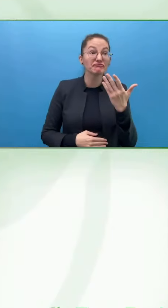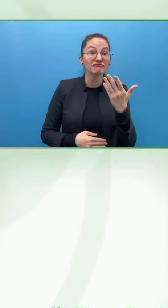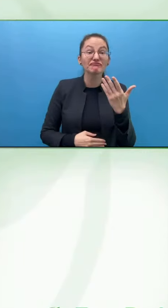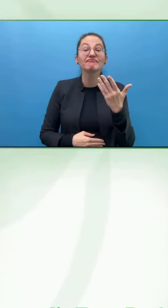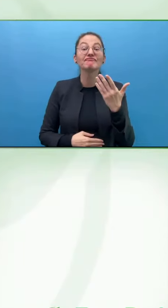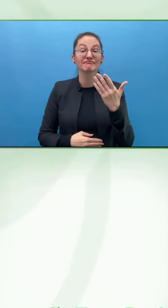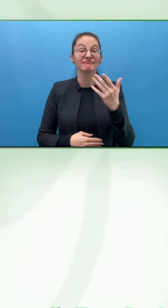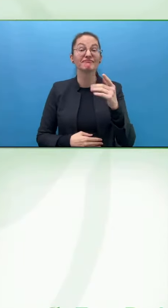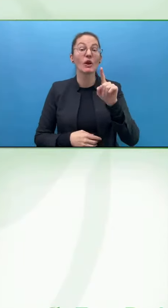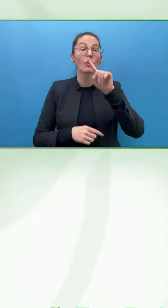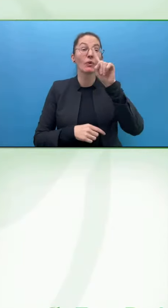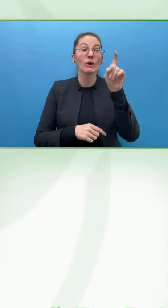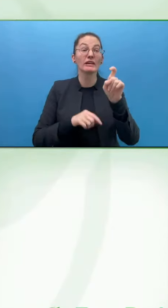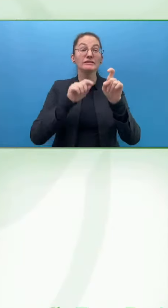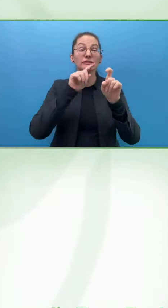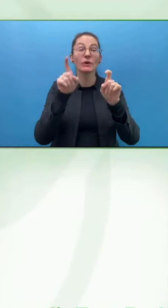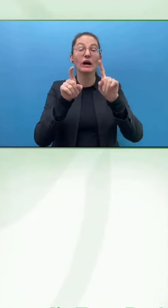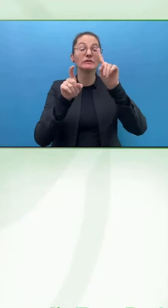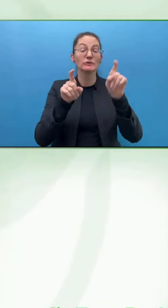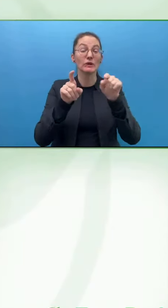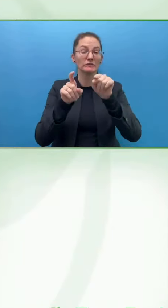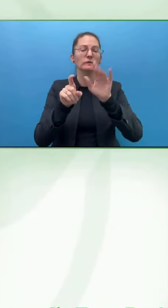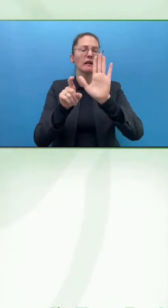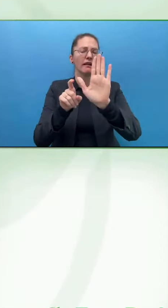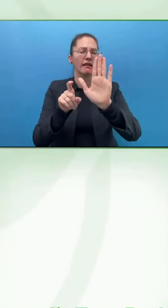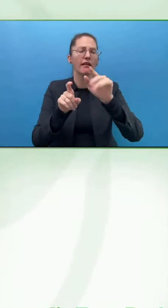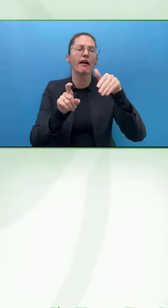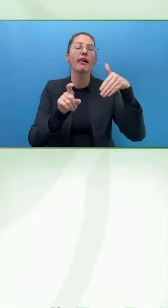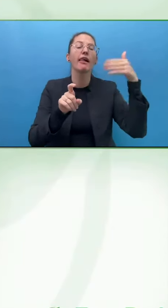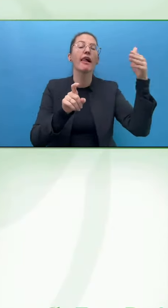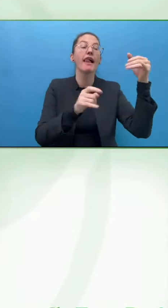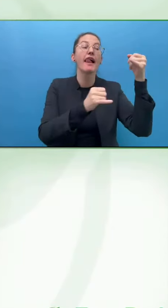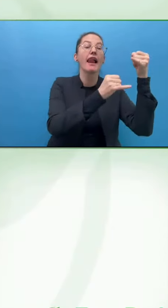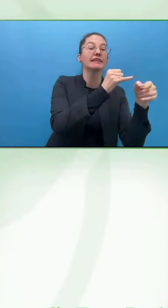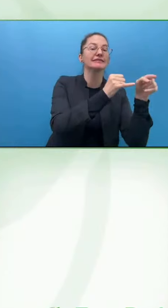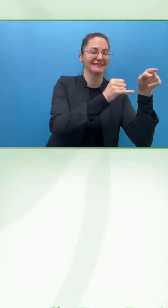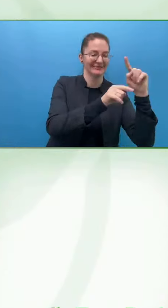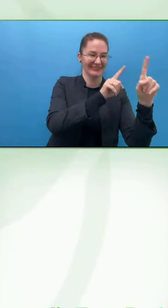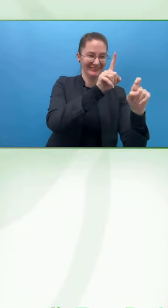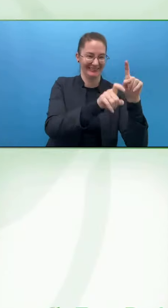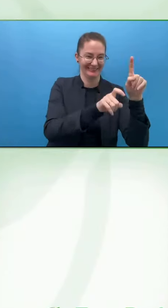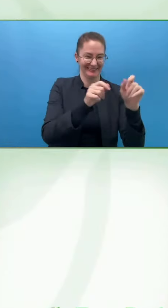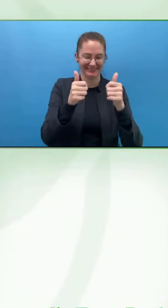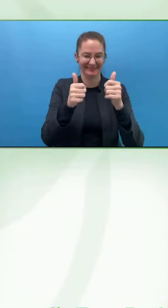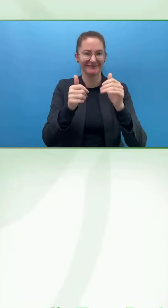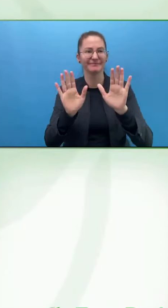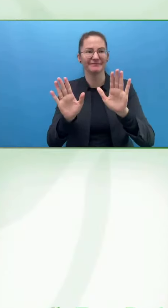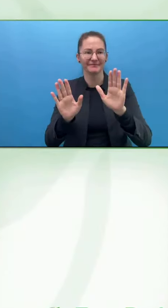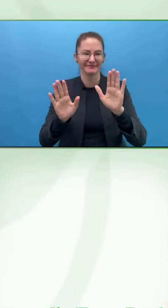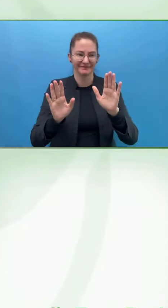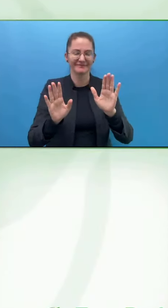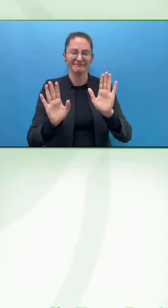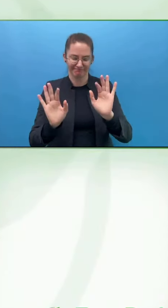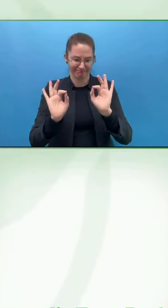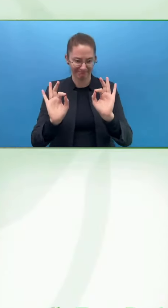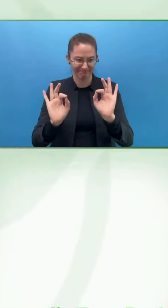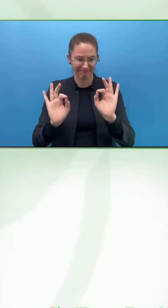I forgot to say at the beginning, the first three presentations are dedicated to the zero